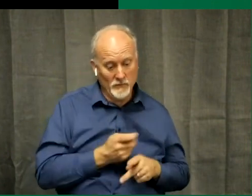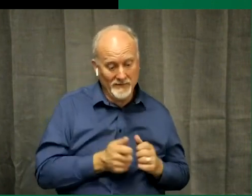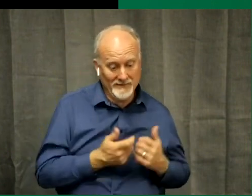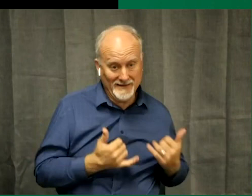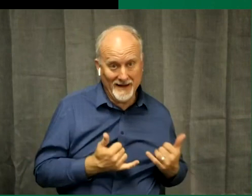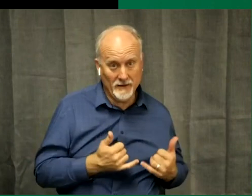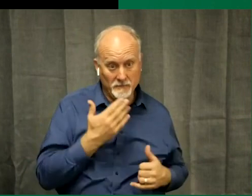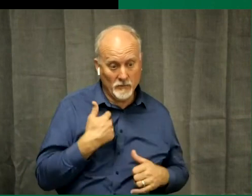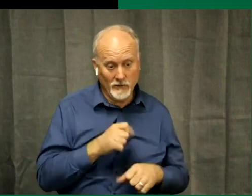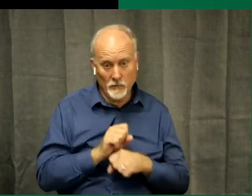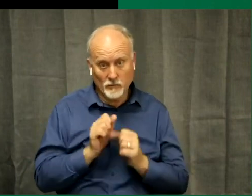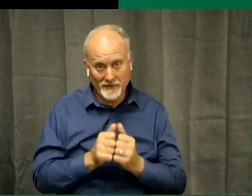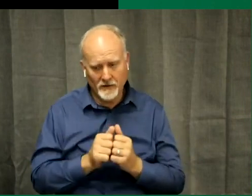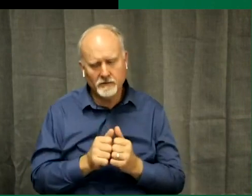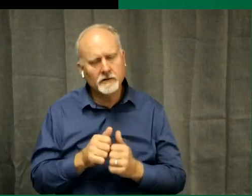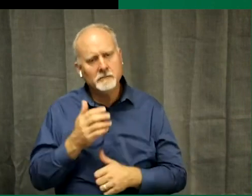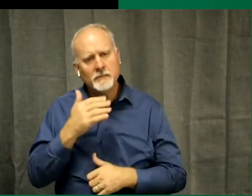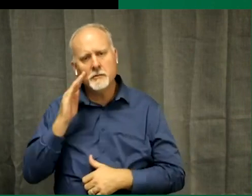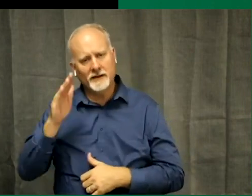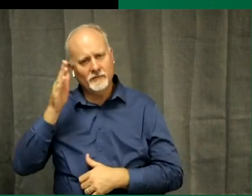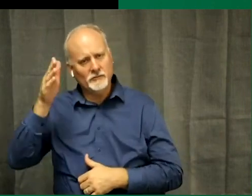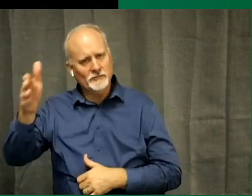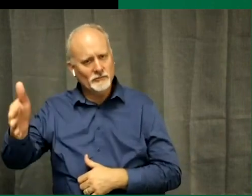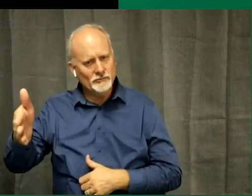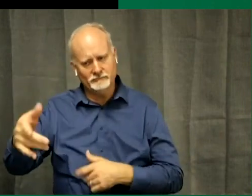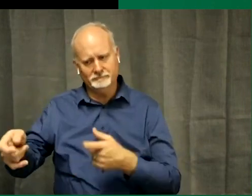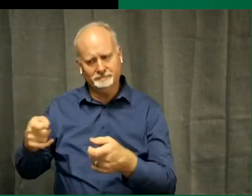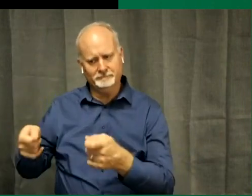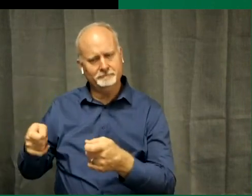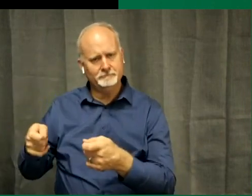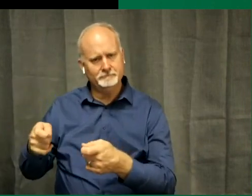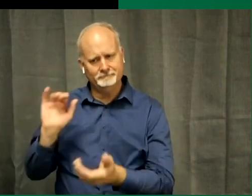the better the better off we're going to be in terms of managing this and keeping all of ours